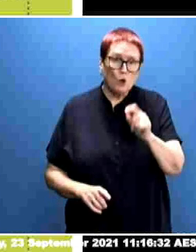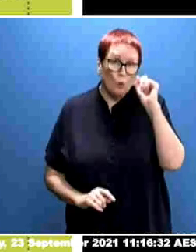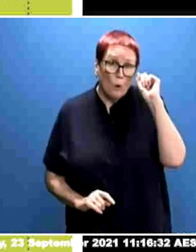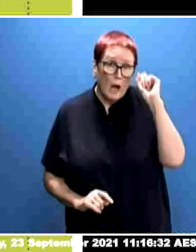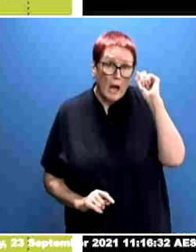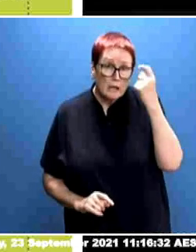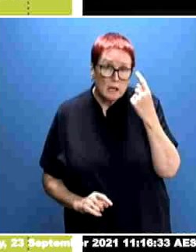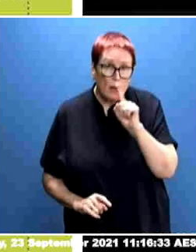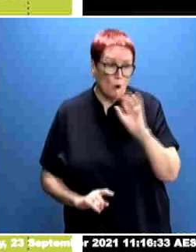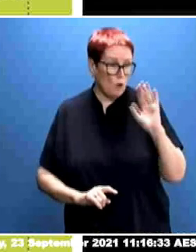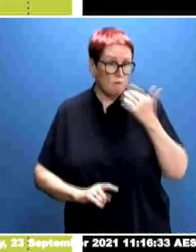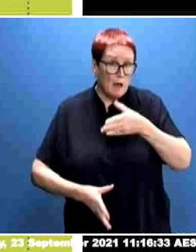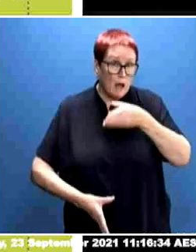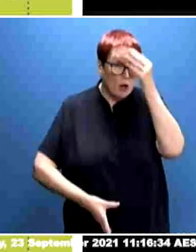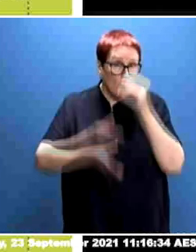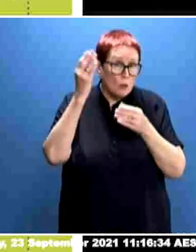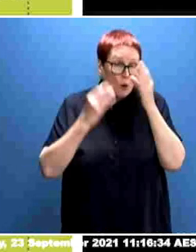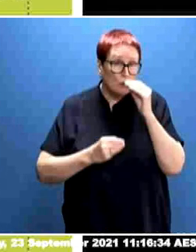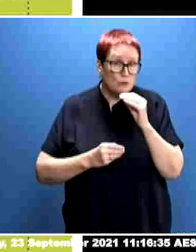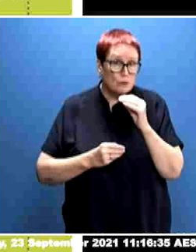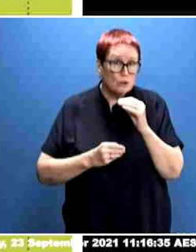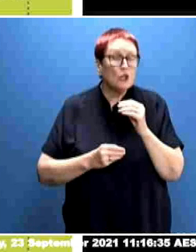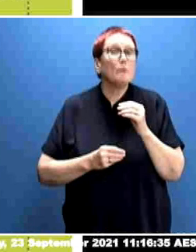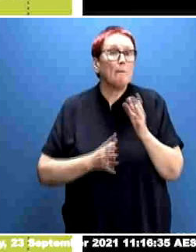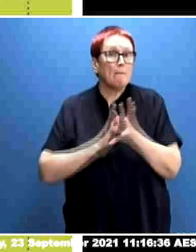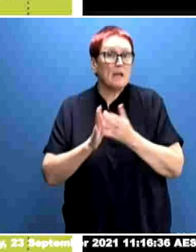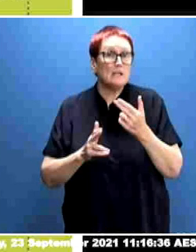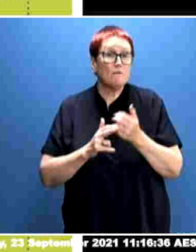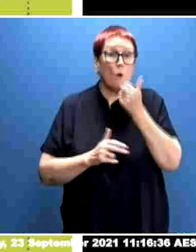learning and experience is, for Aboriginal children